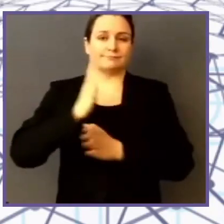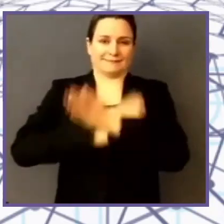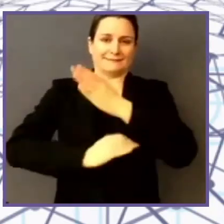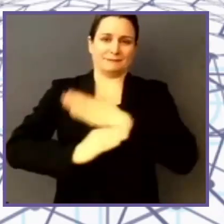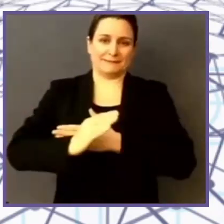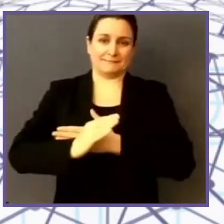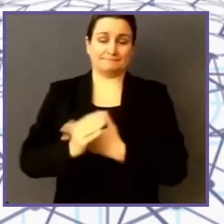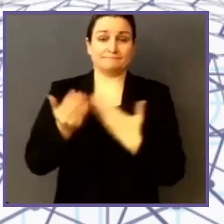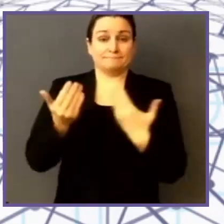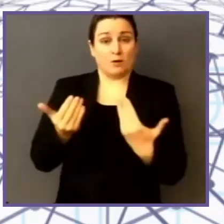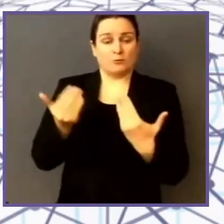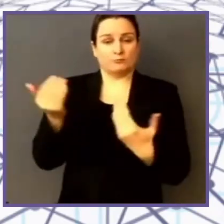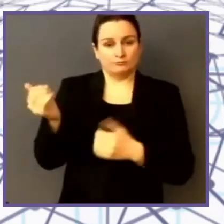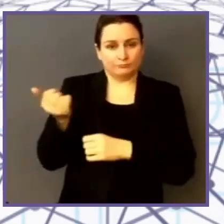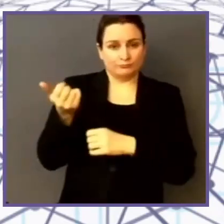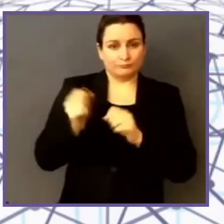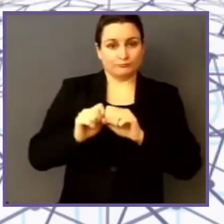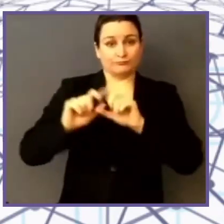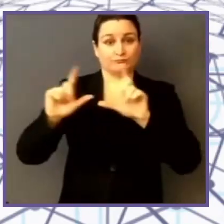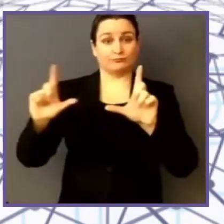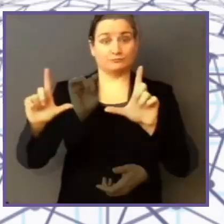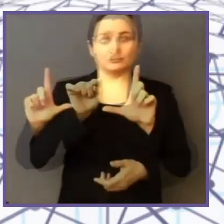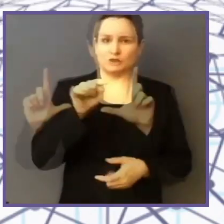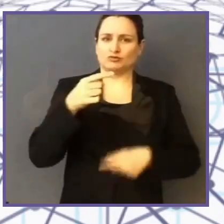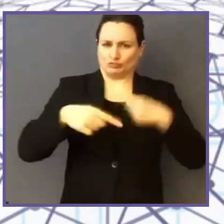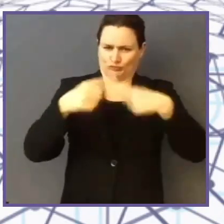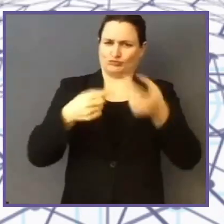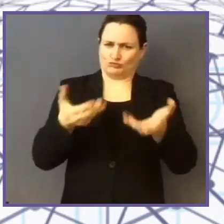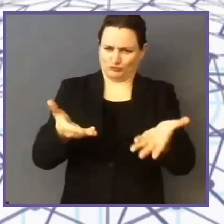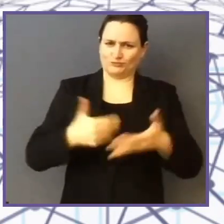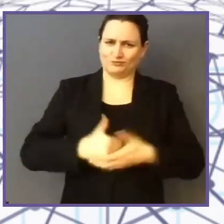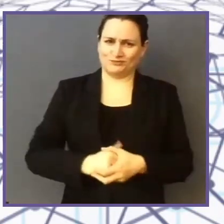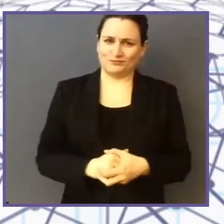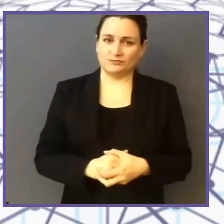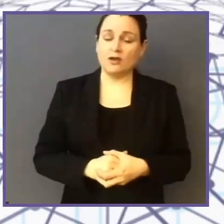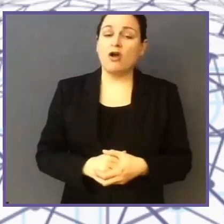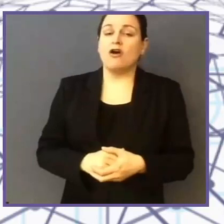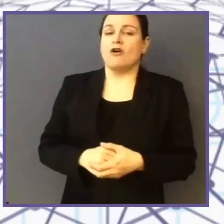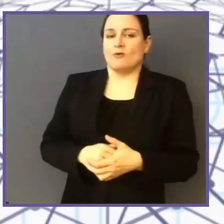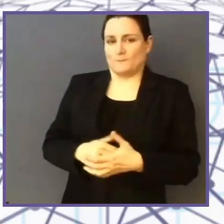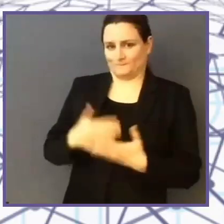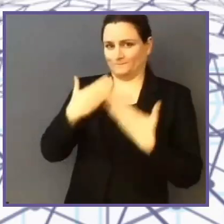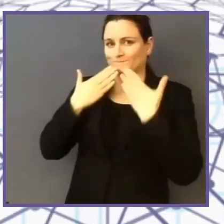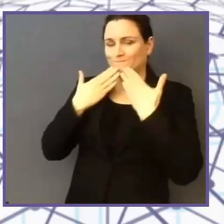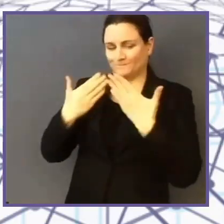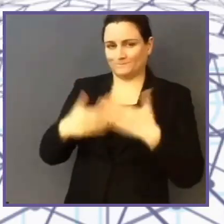Amber, over to you. Thank you very much. Good afternoon, everyone.